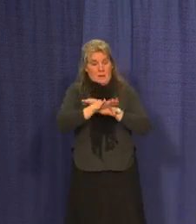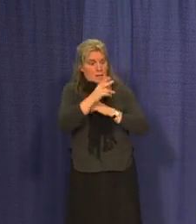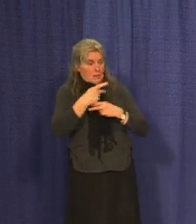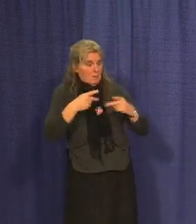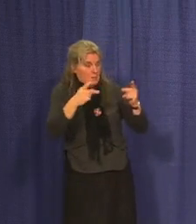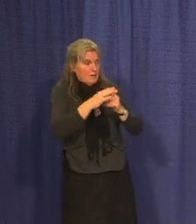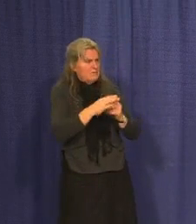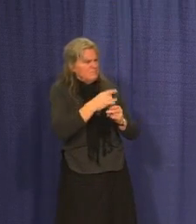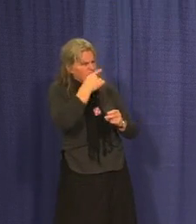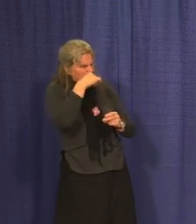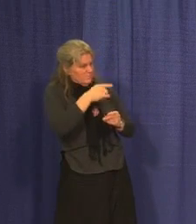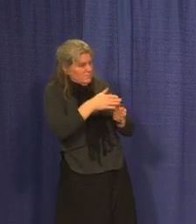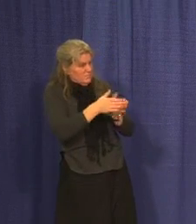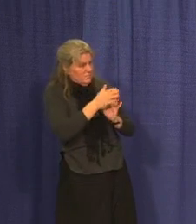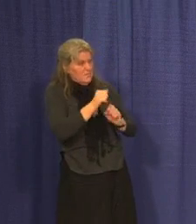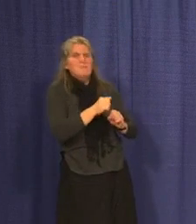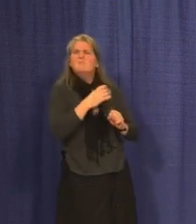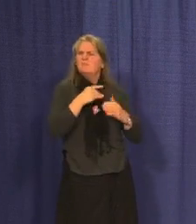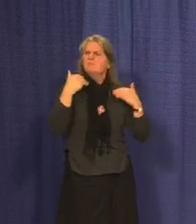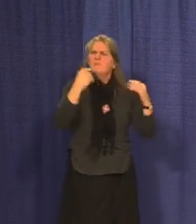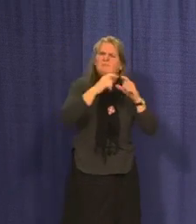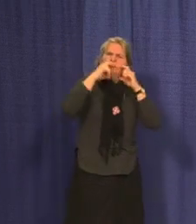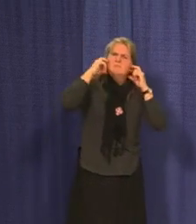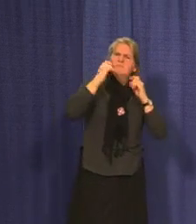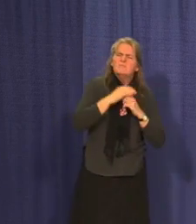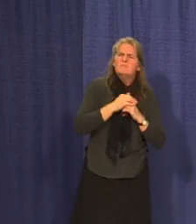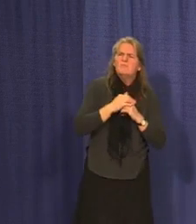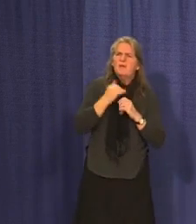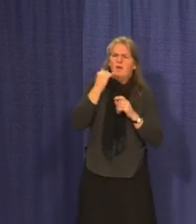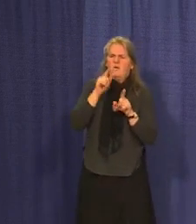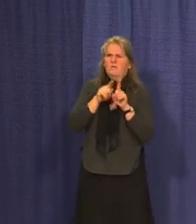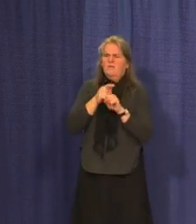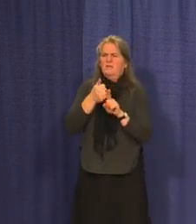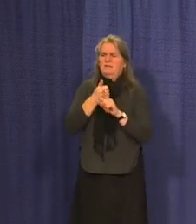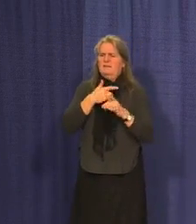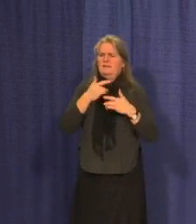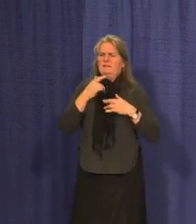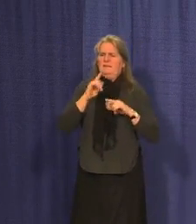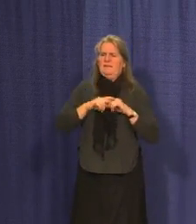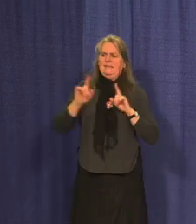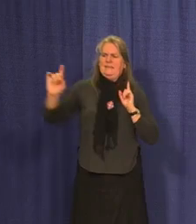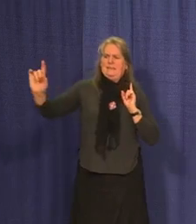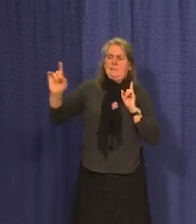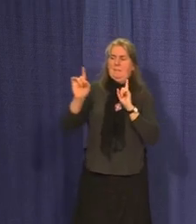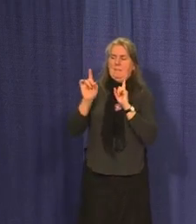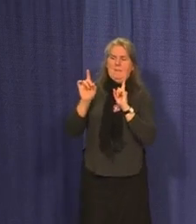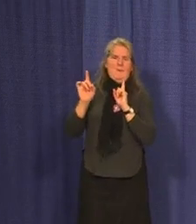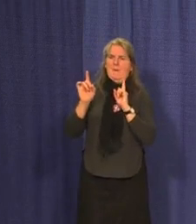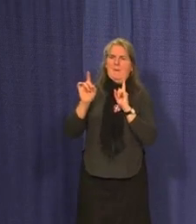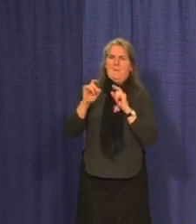asked to or required to by the business and when there is any concern that physical distancing